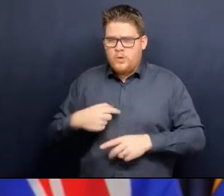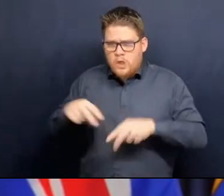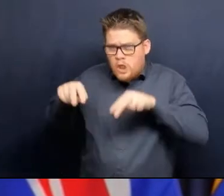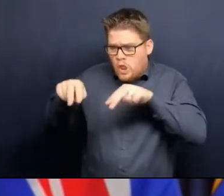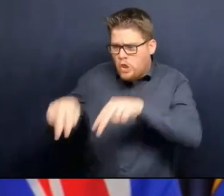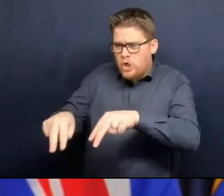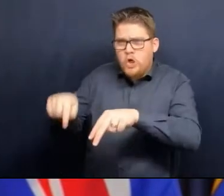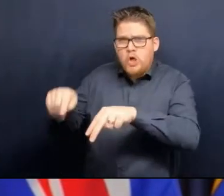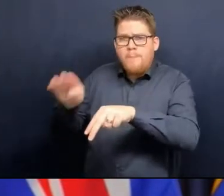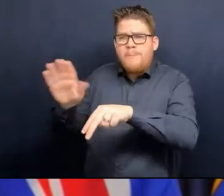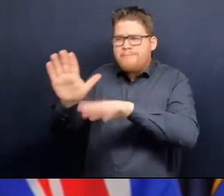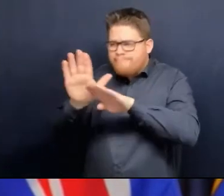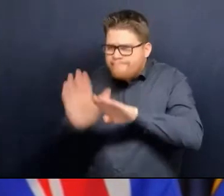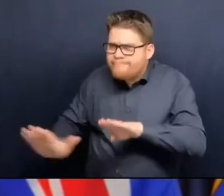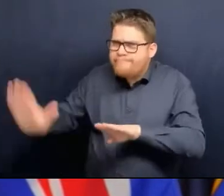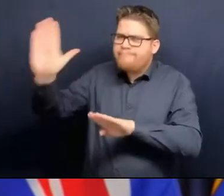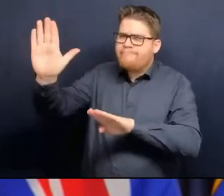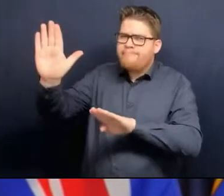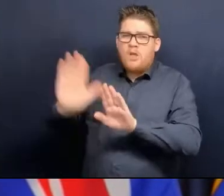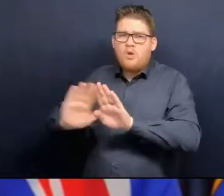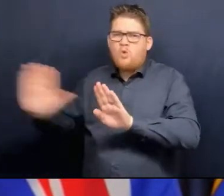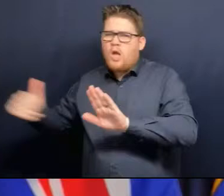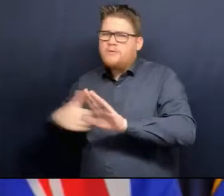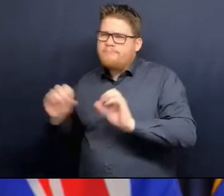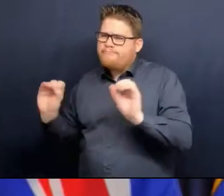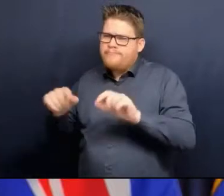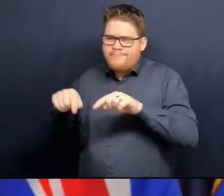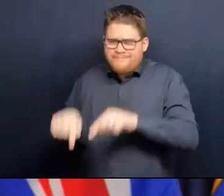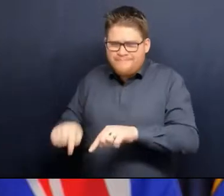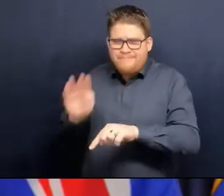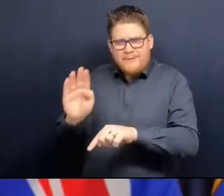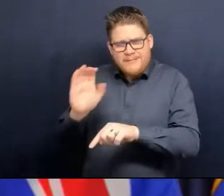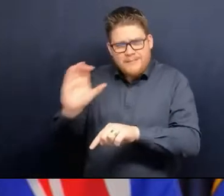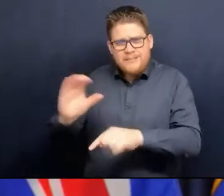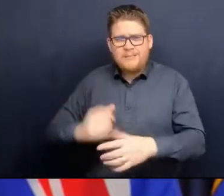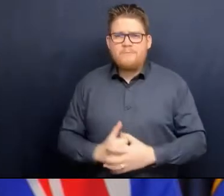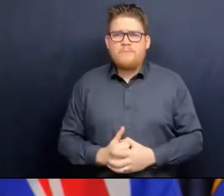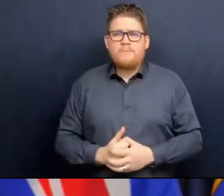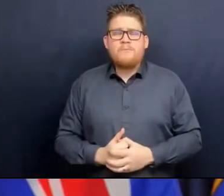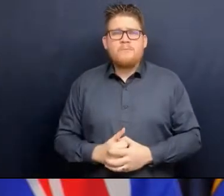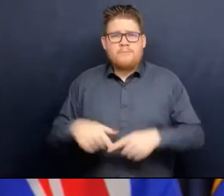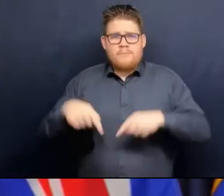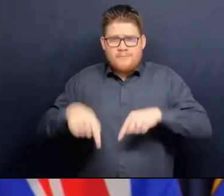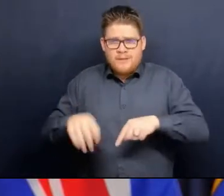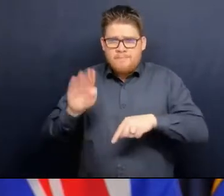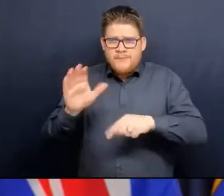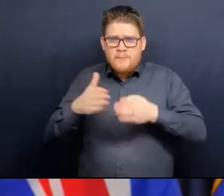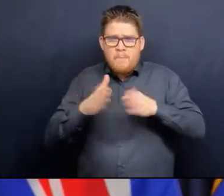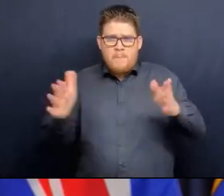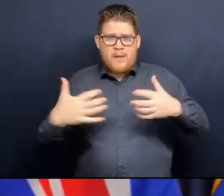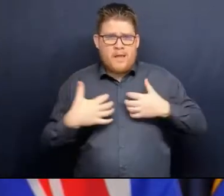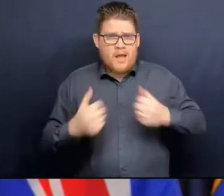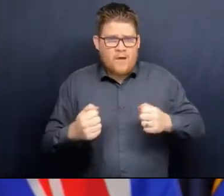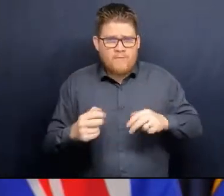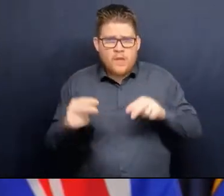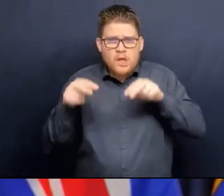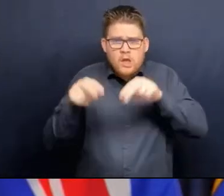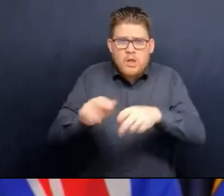pandemic here in BC Lead on the epitome genealogical side by